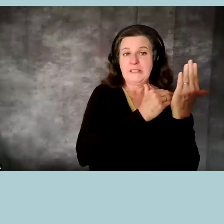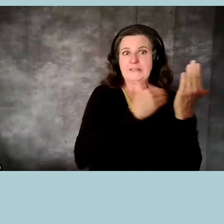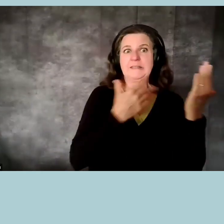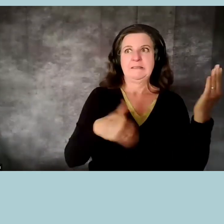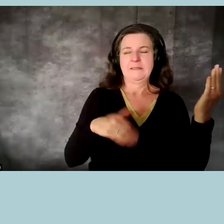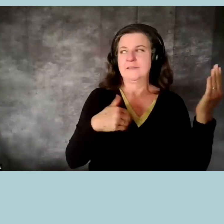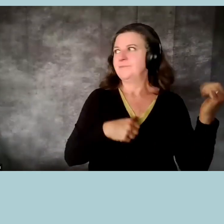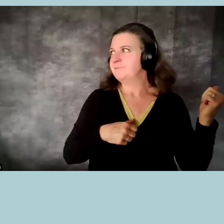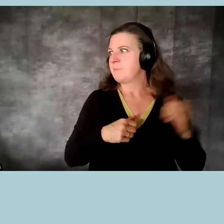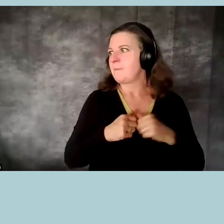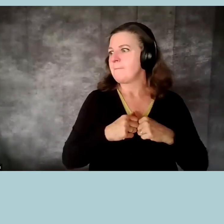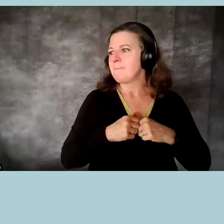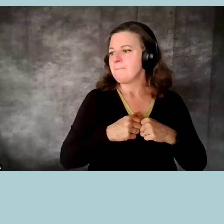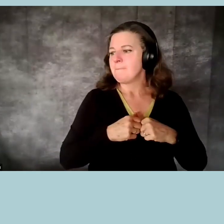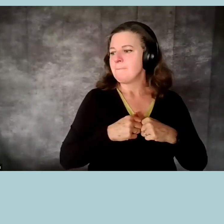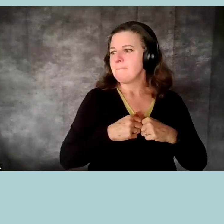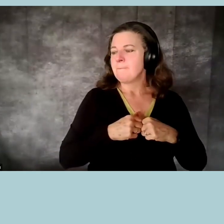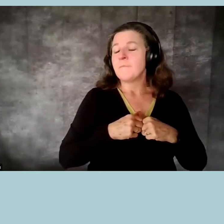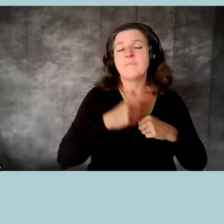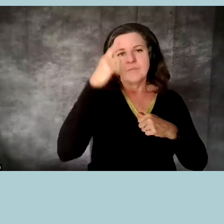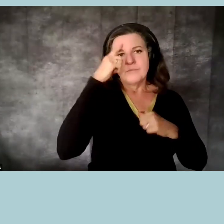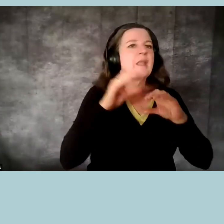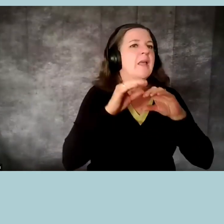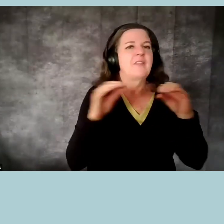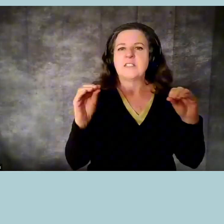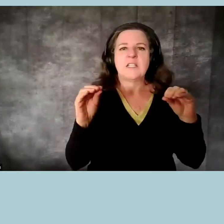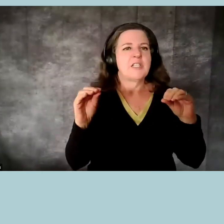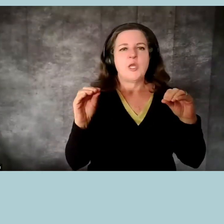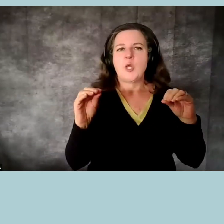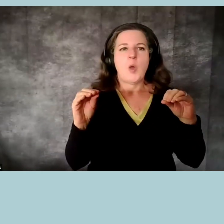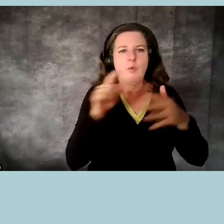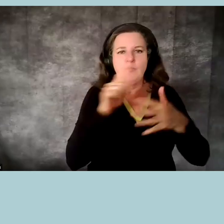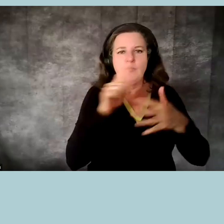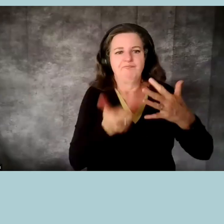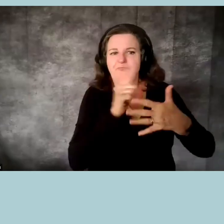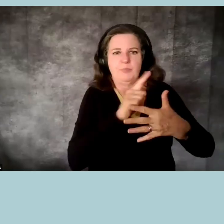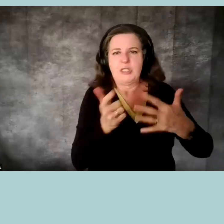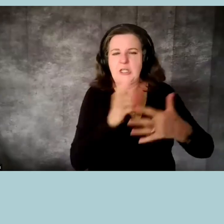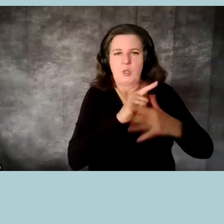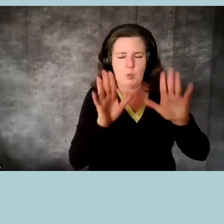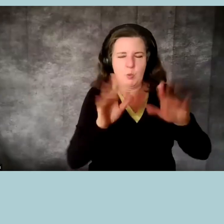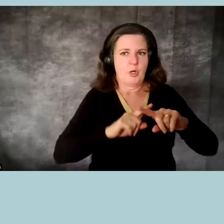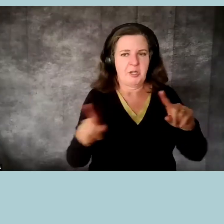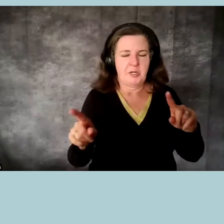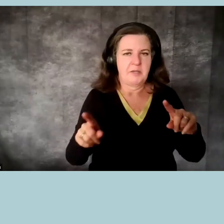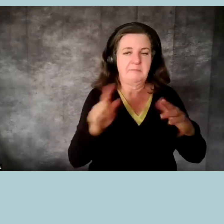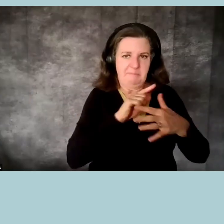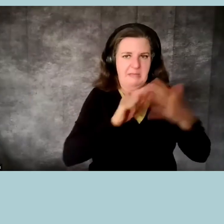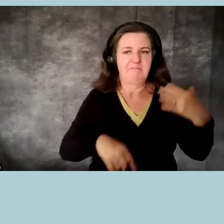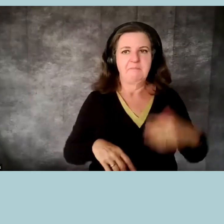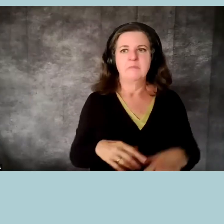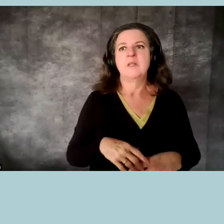I think, and this is in no particular order, but I do think, as I kind of conceptualize as